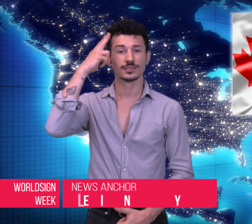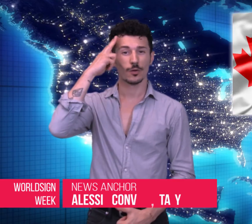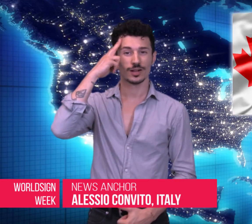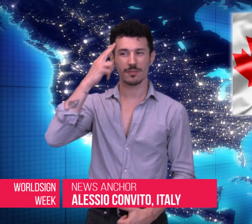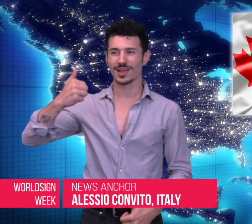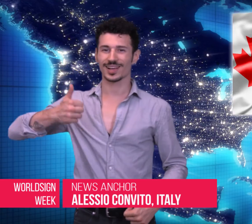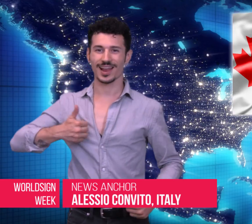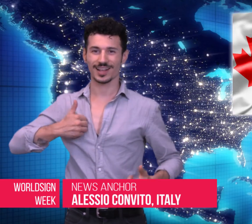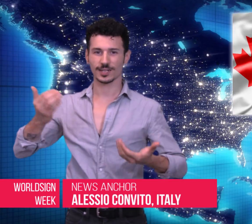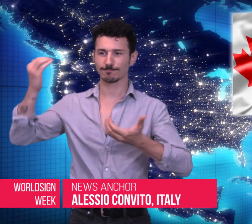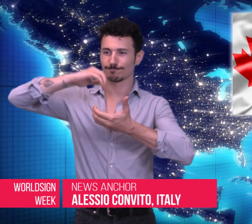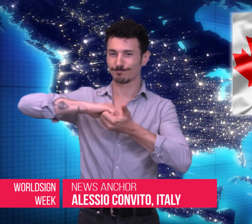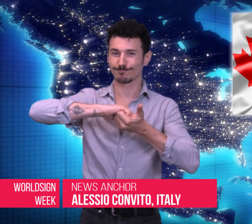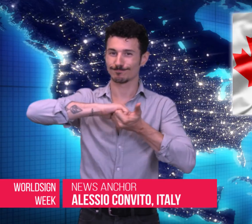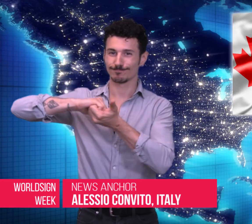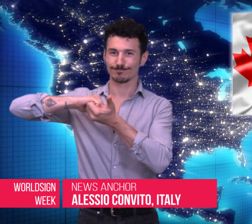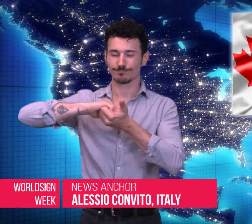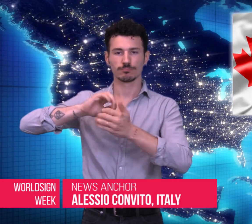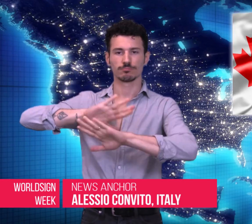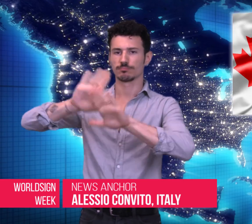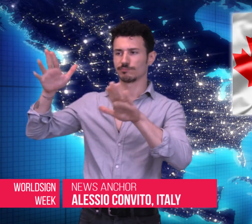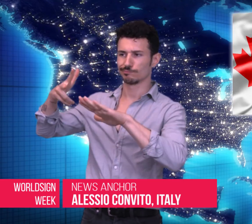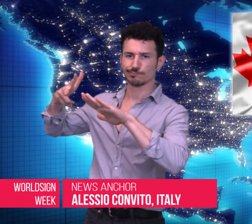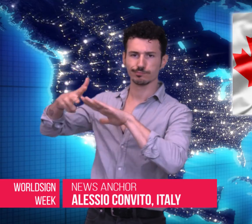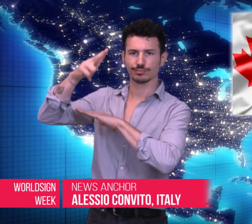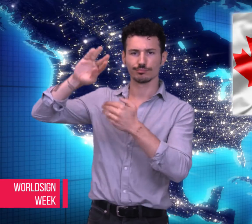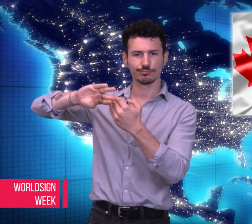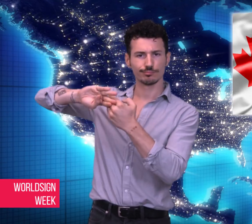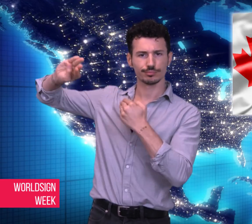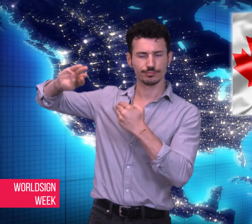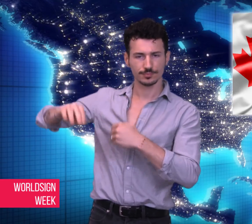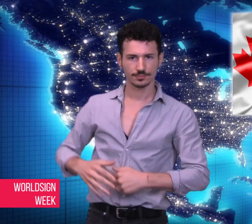Alessio: Saudi Arabia cuts relations with Canada